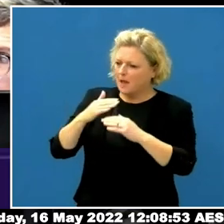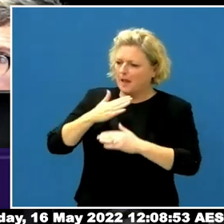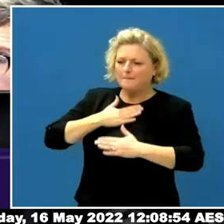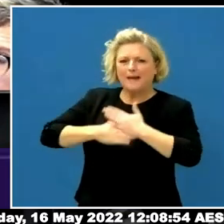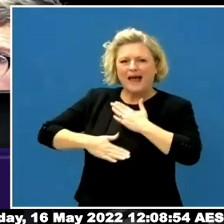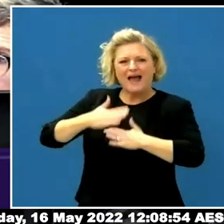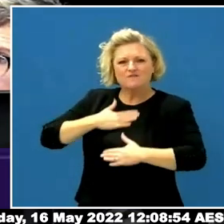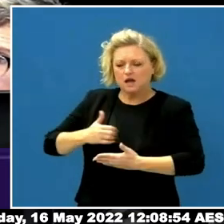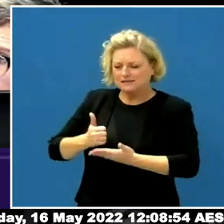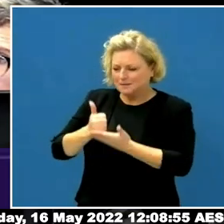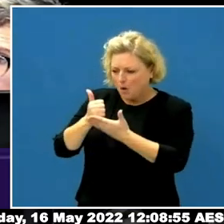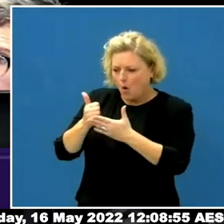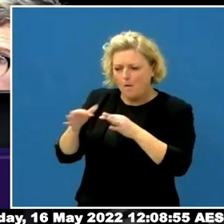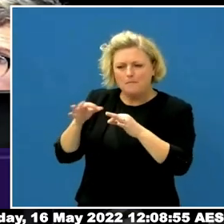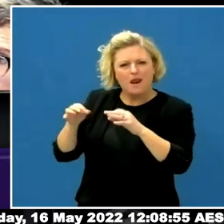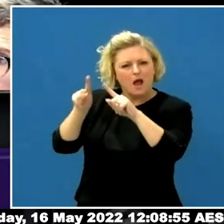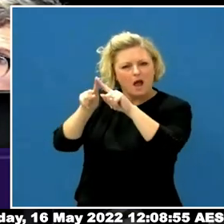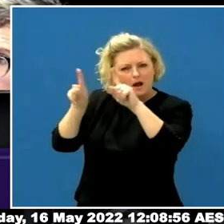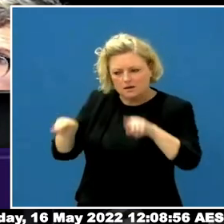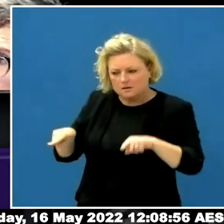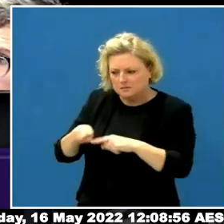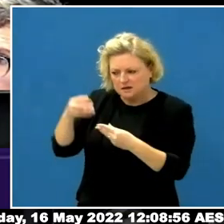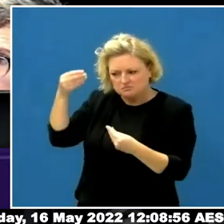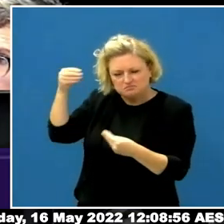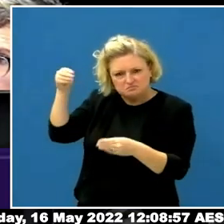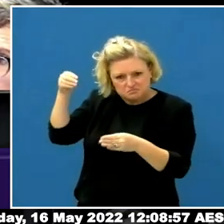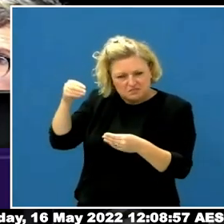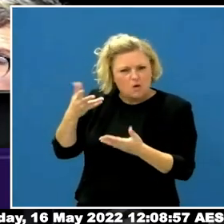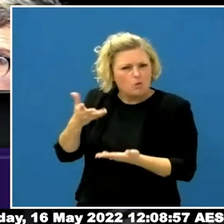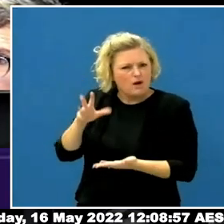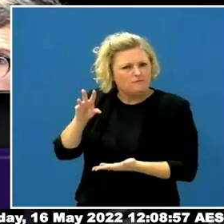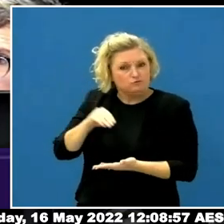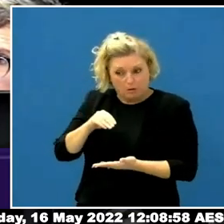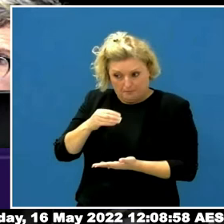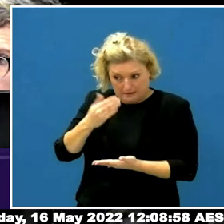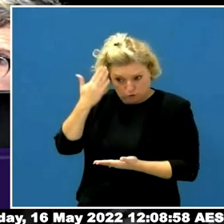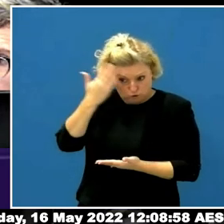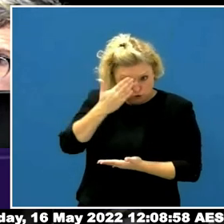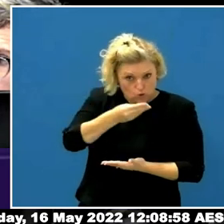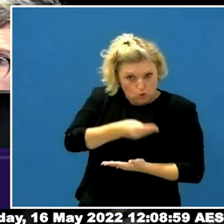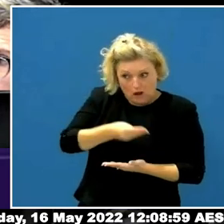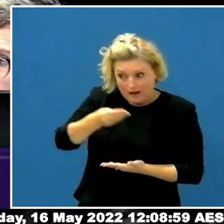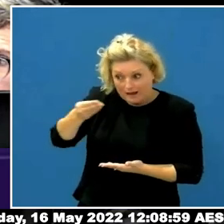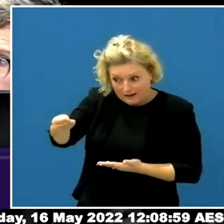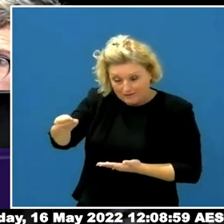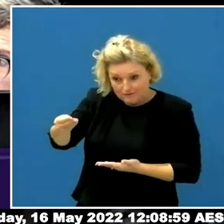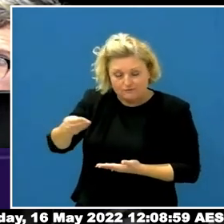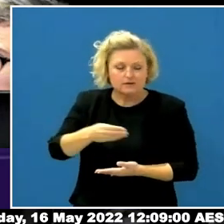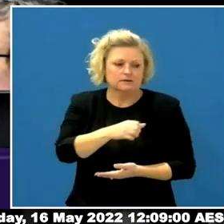Yes. MR FOGARTY: Did Afford offer to update that or review that?